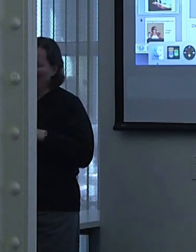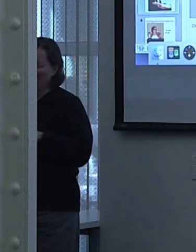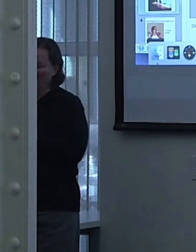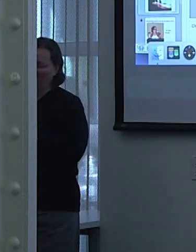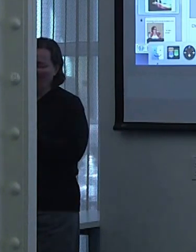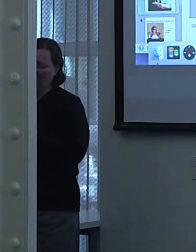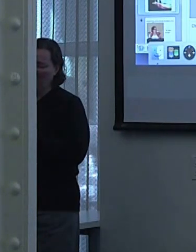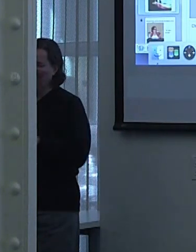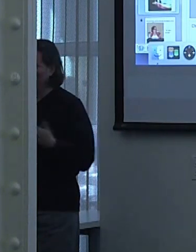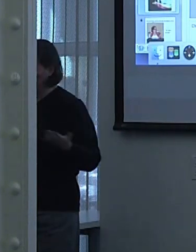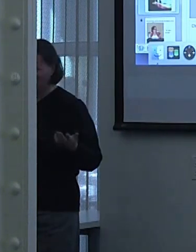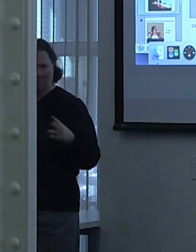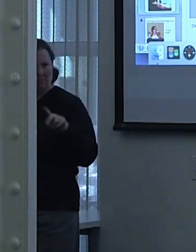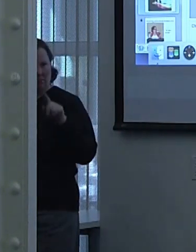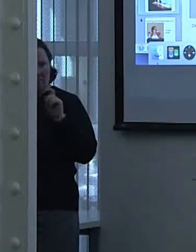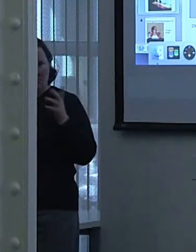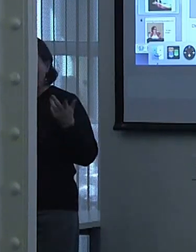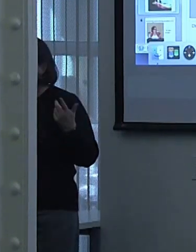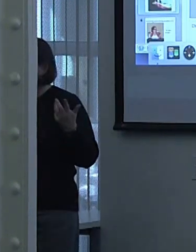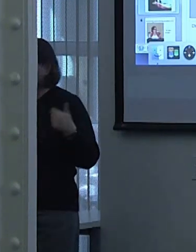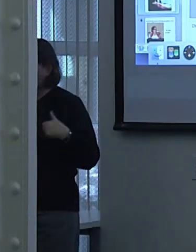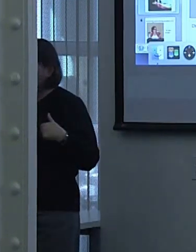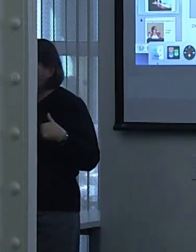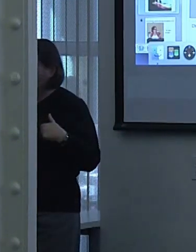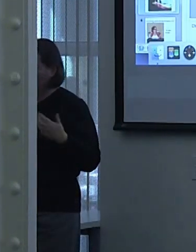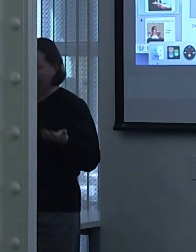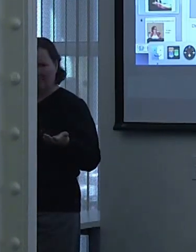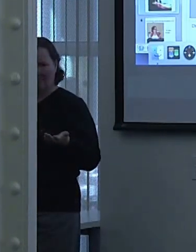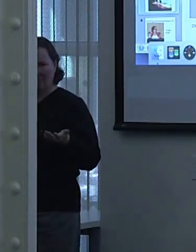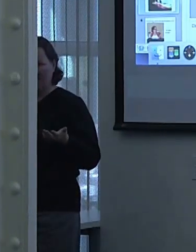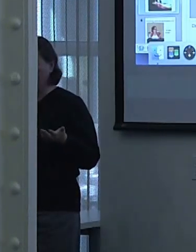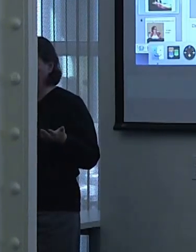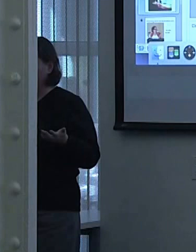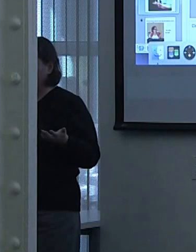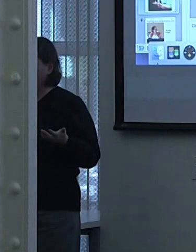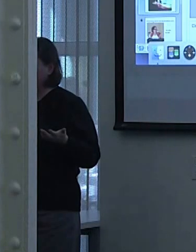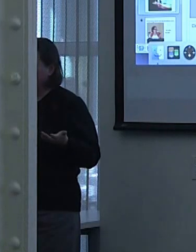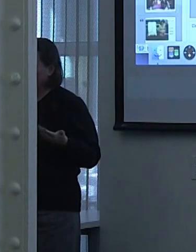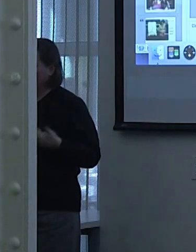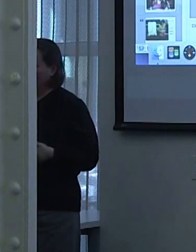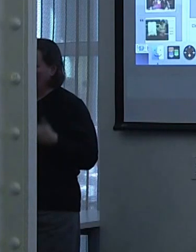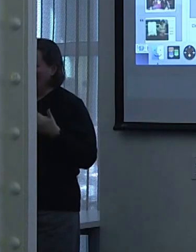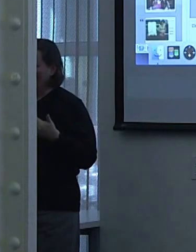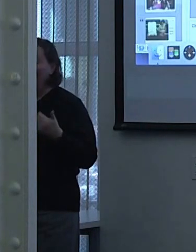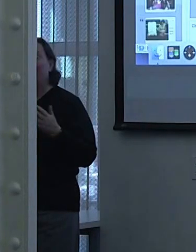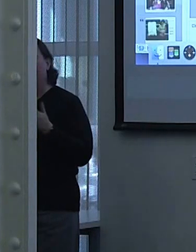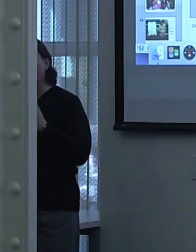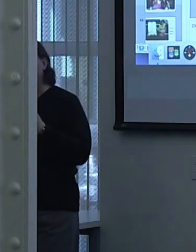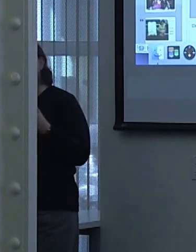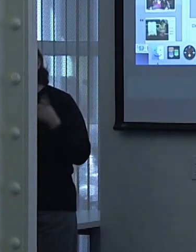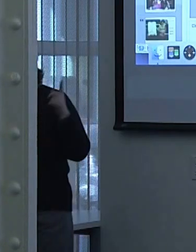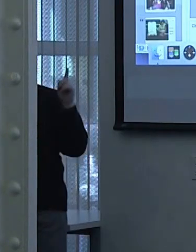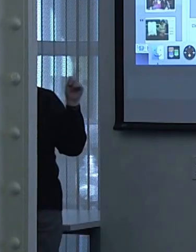and I was really confused because Calensa is Oregon. So, this is a picture of me